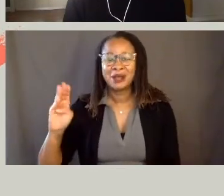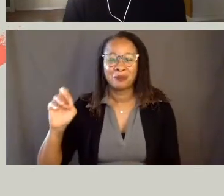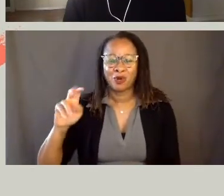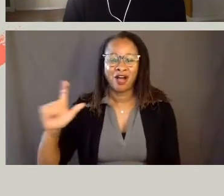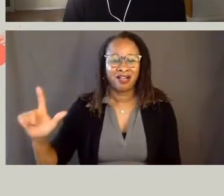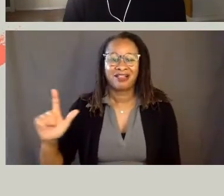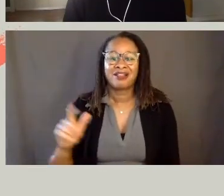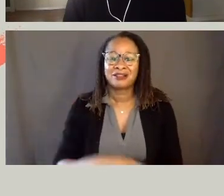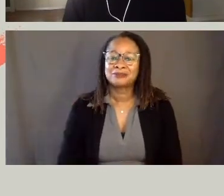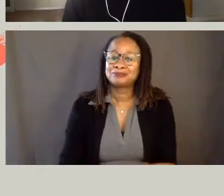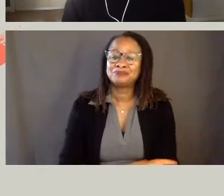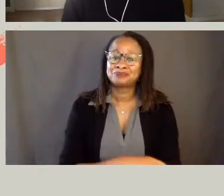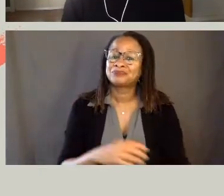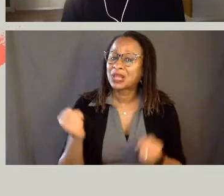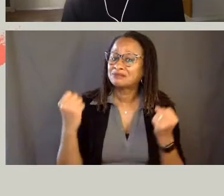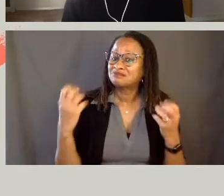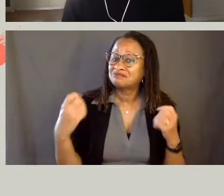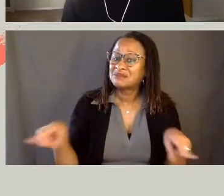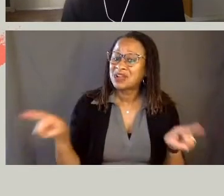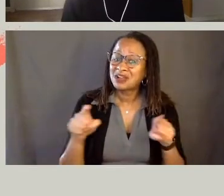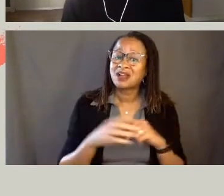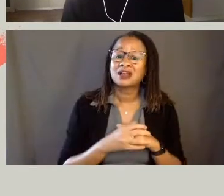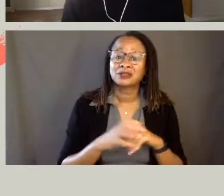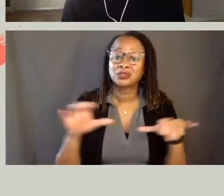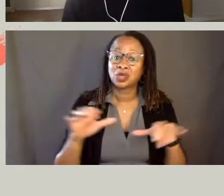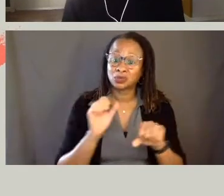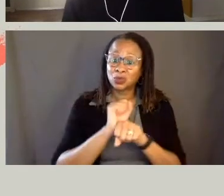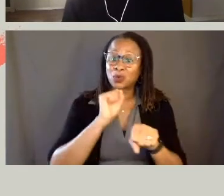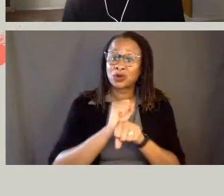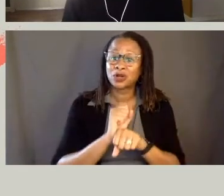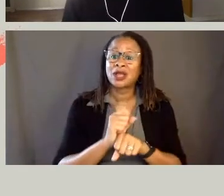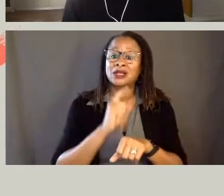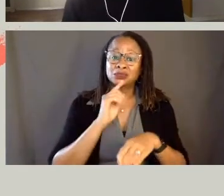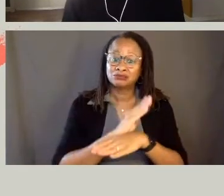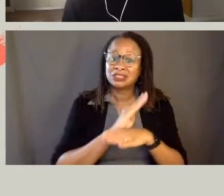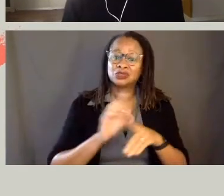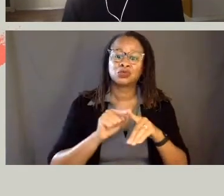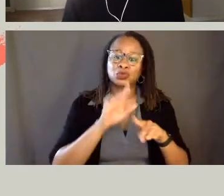But I think that there's still work to actually center, lift up,